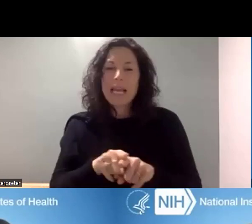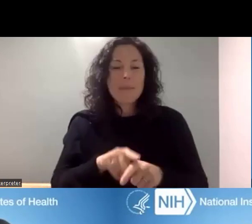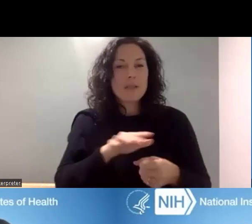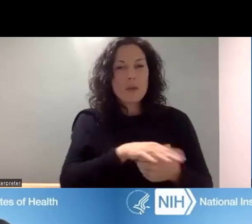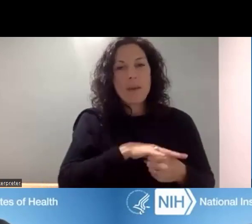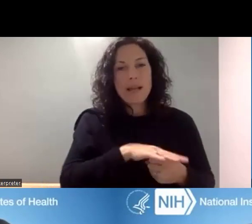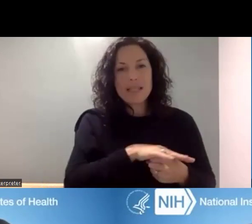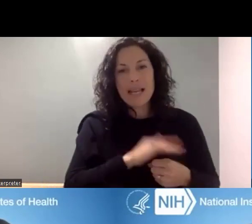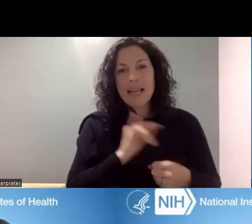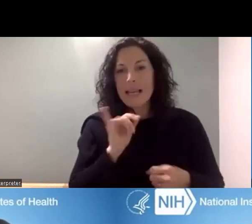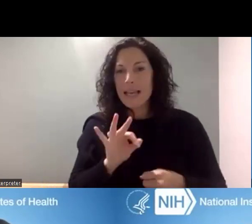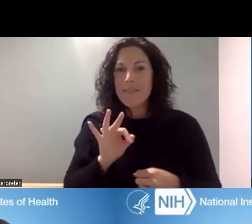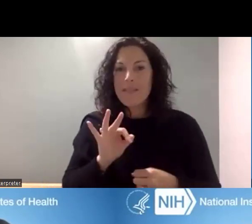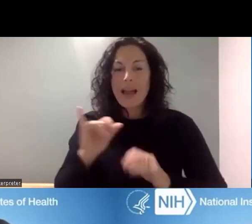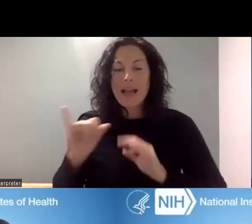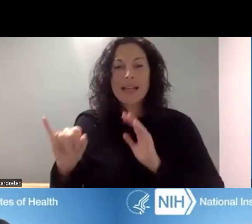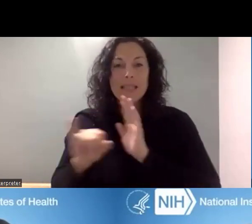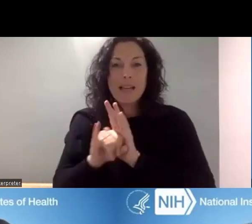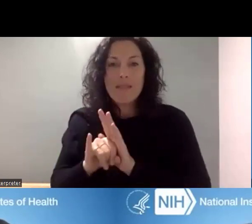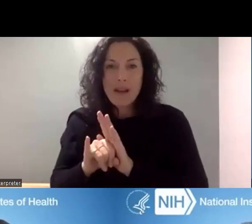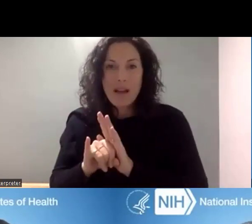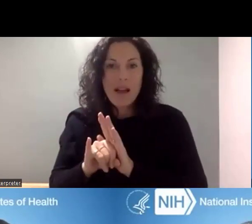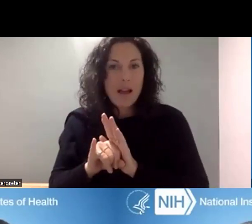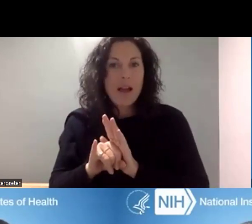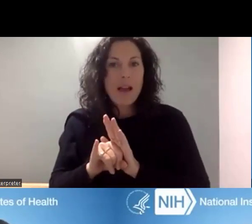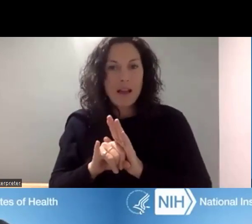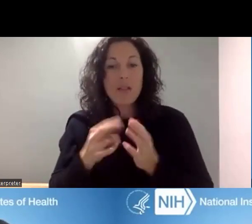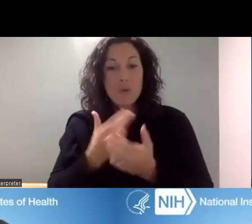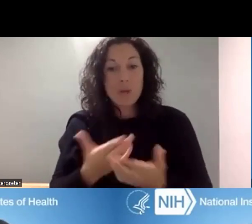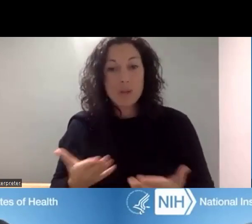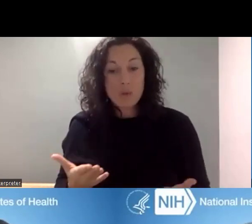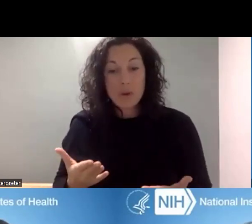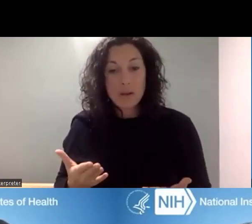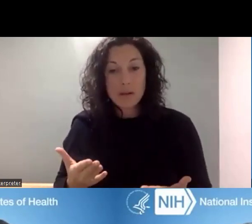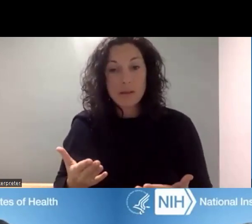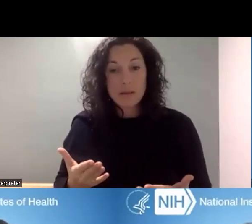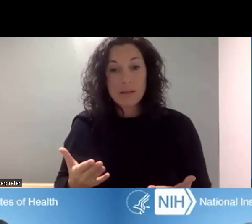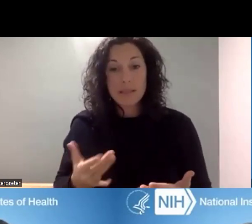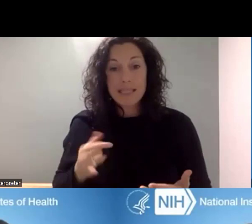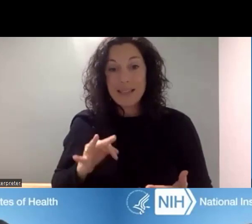If they identify the resources, if it's in-kind, they fill out